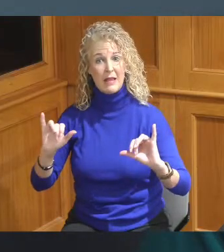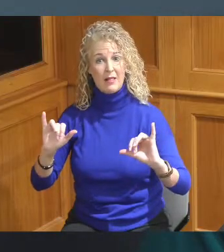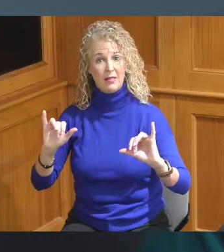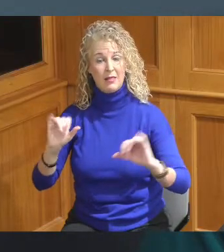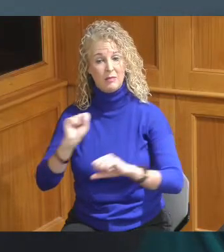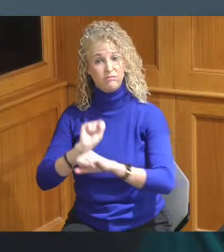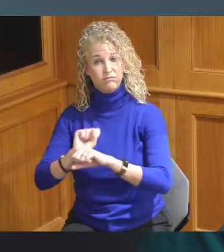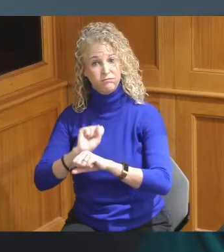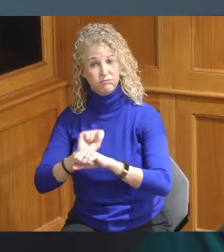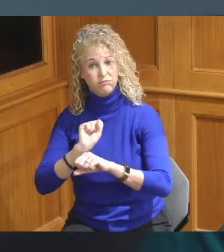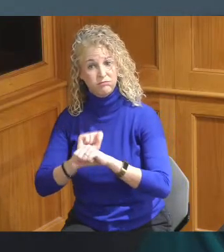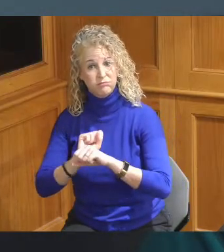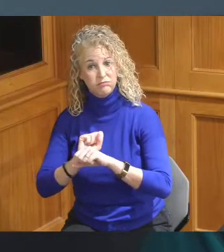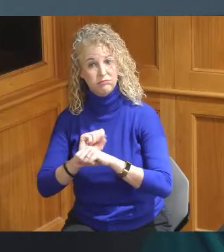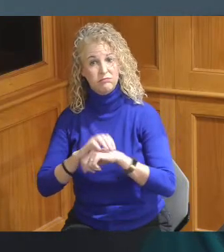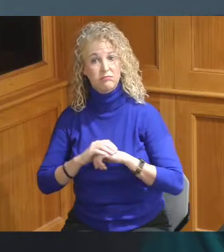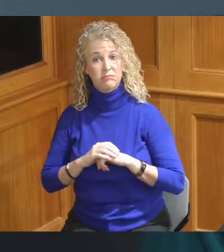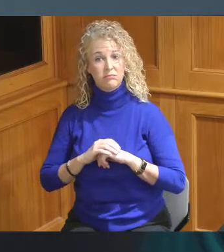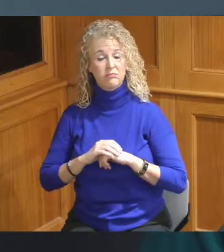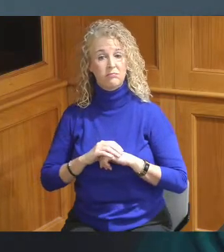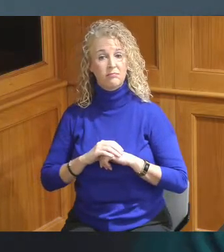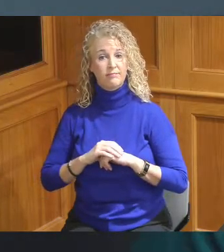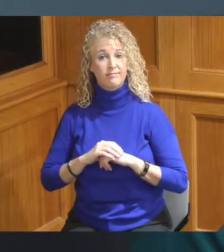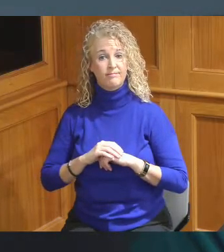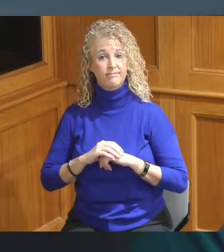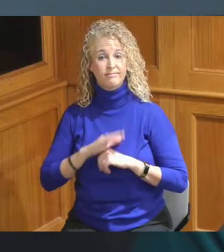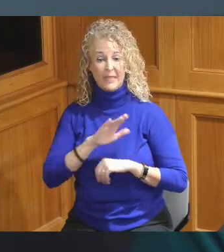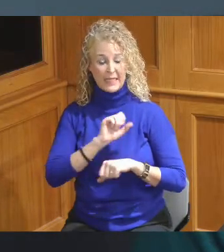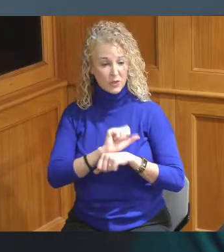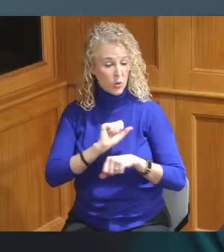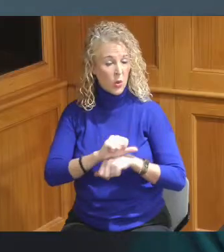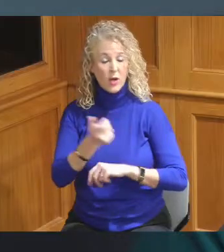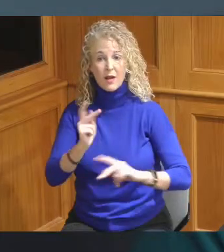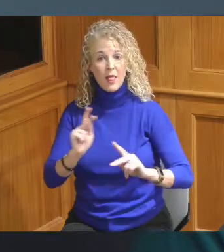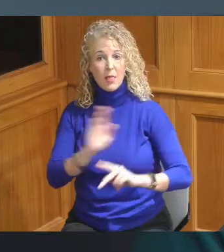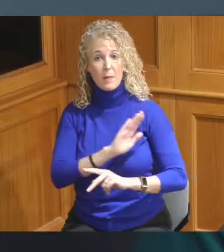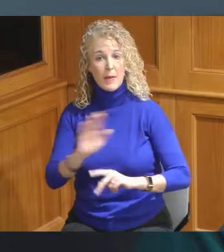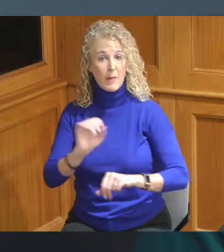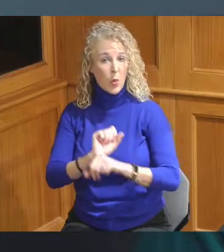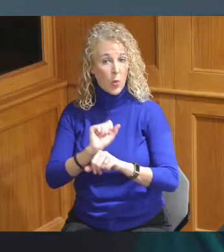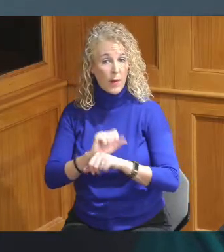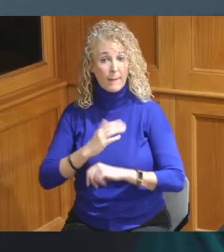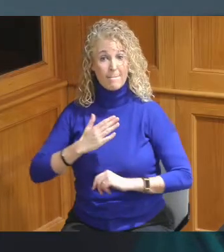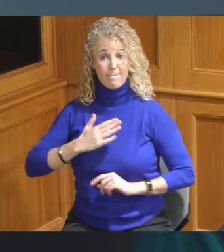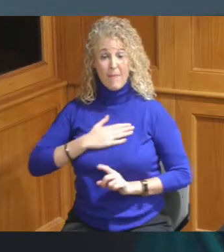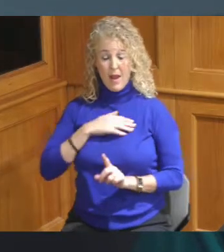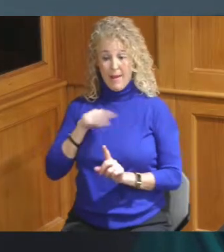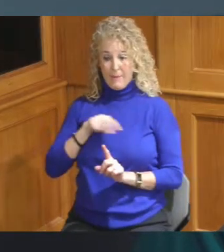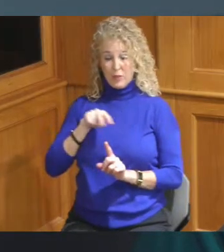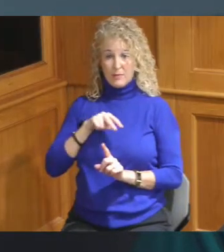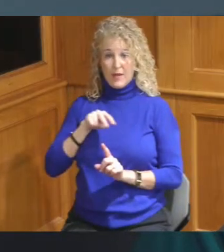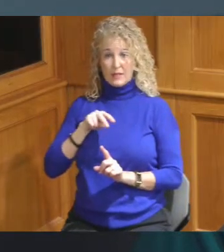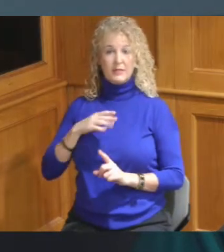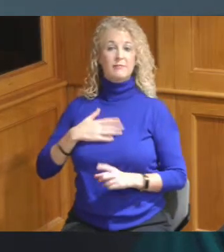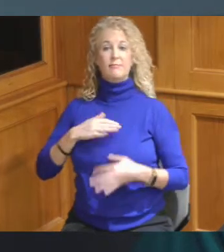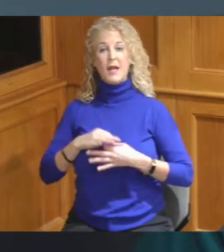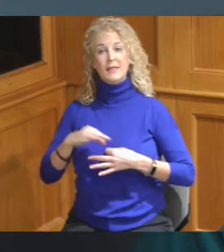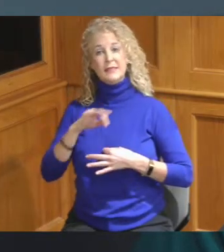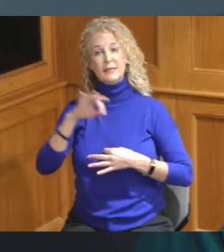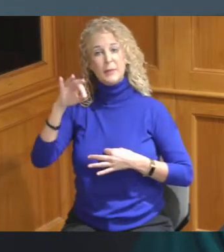Martin Luther King Jr. and his work and so many other people. And my Philosophy and my spiritual